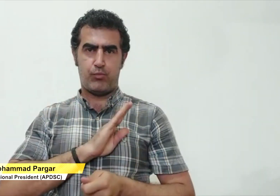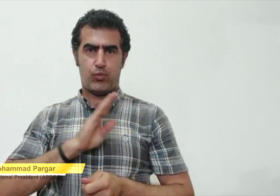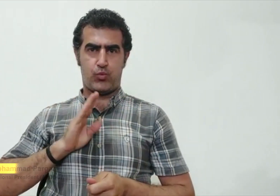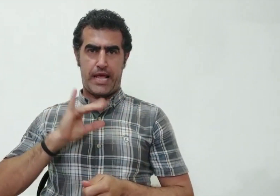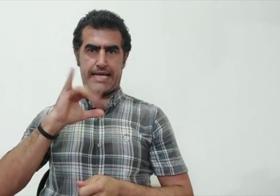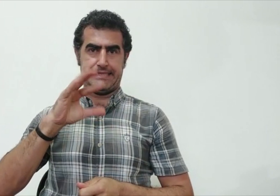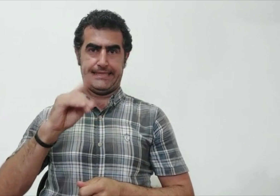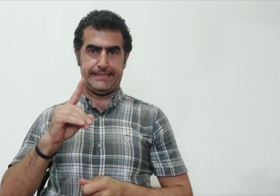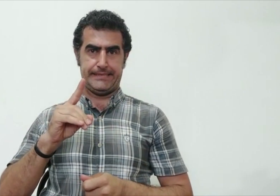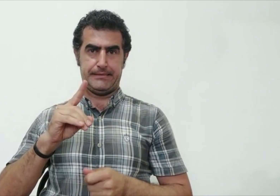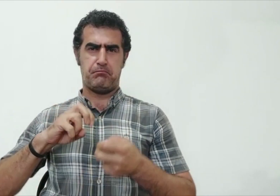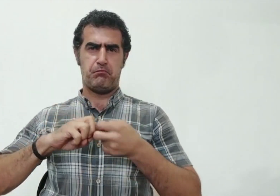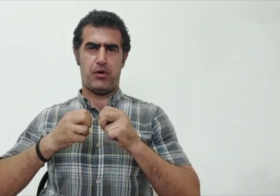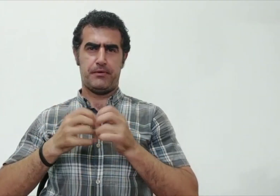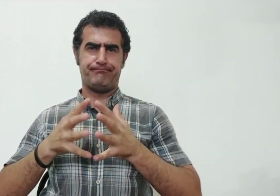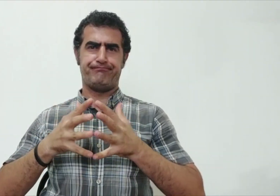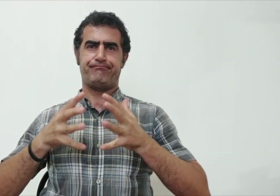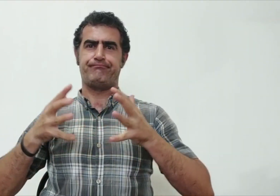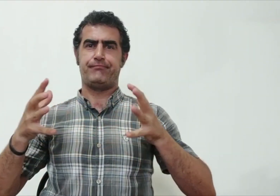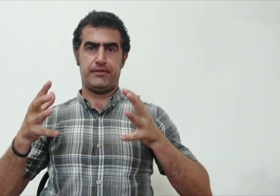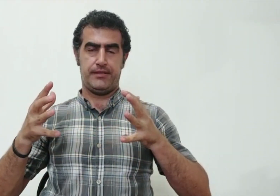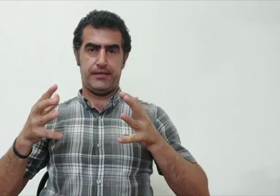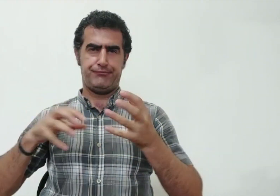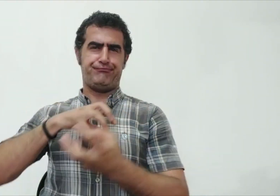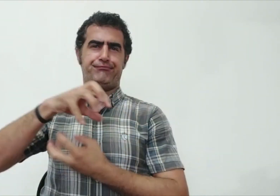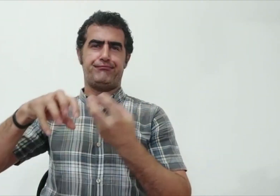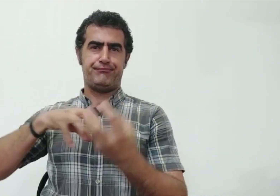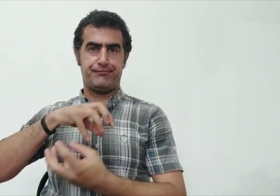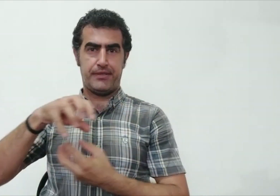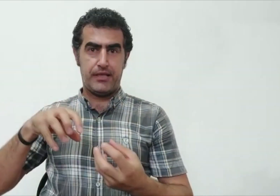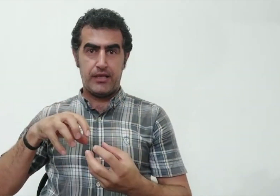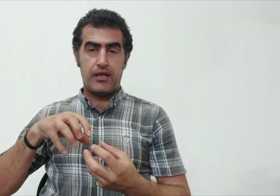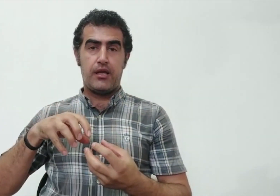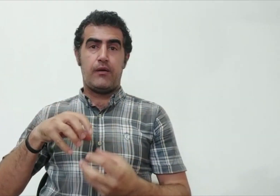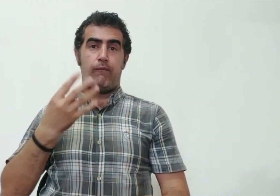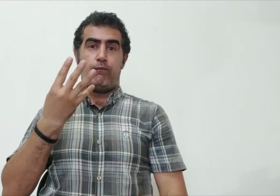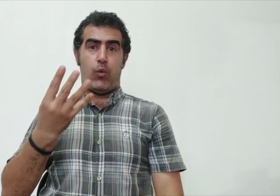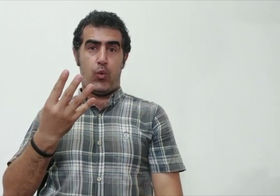ICSD members, have taken the interim position